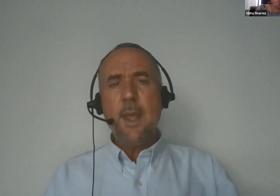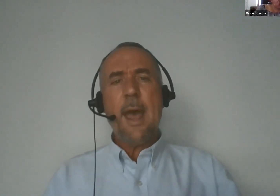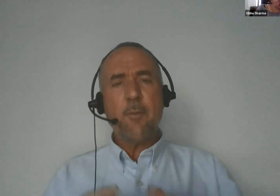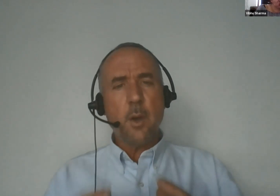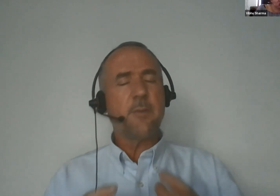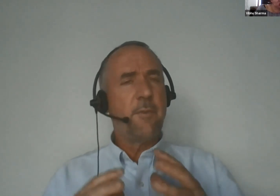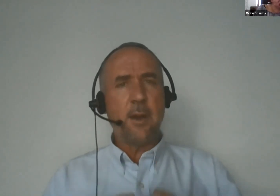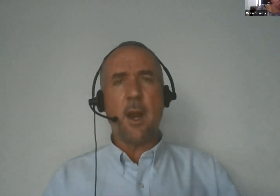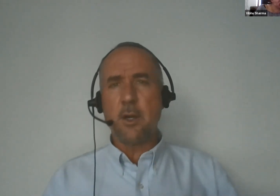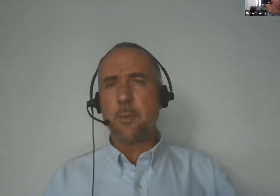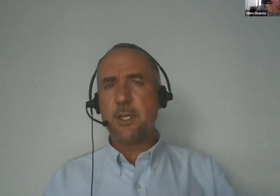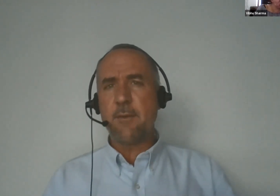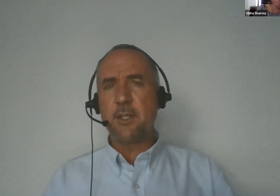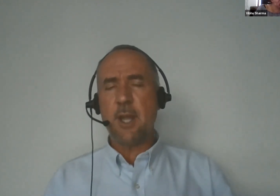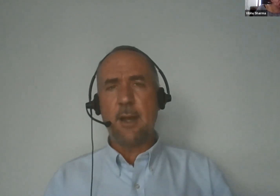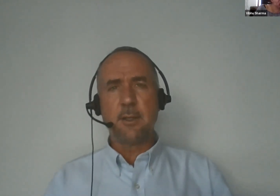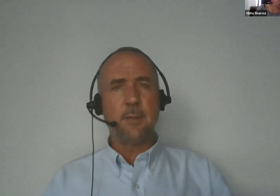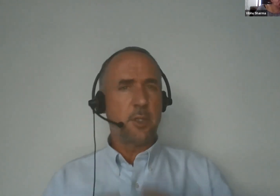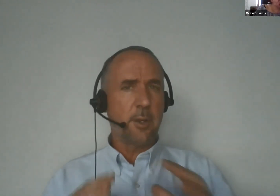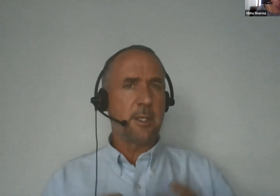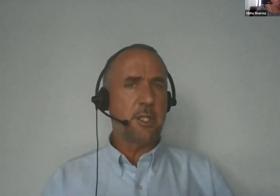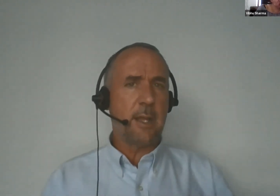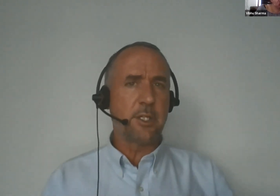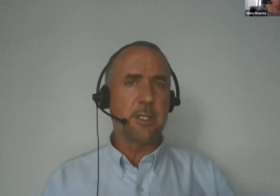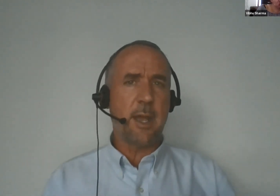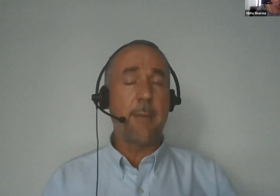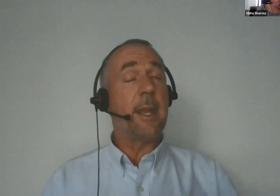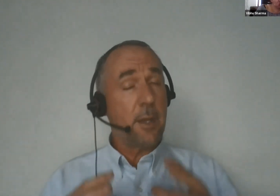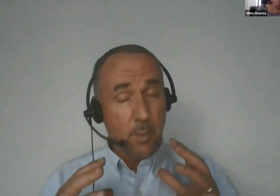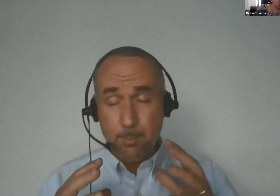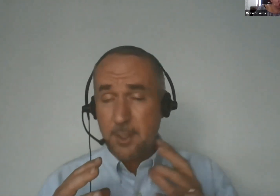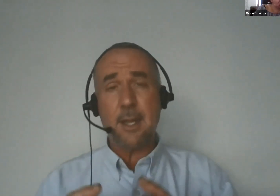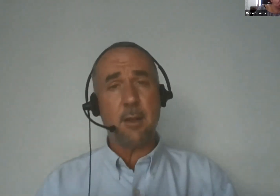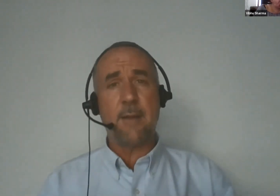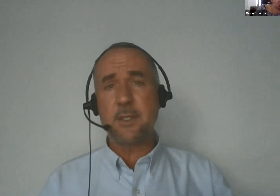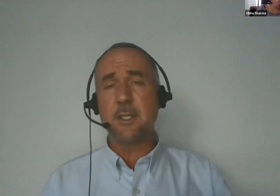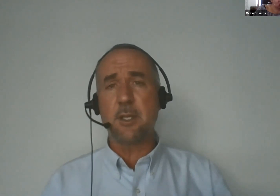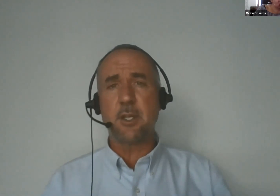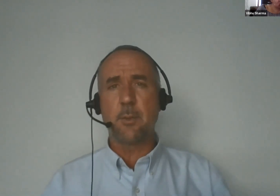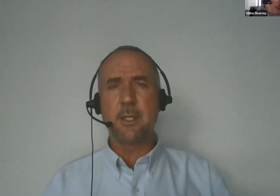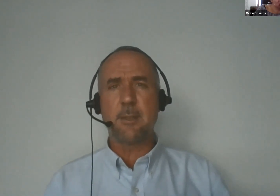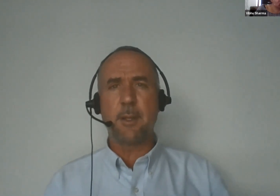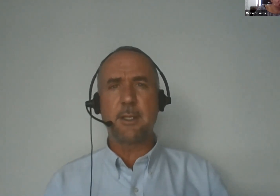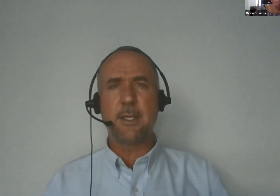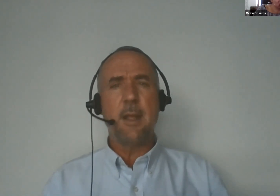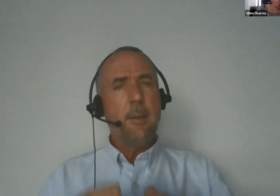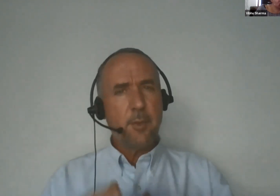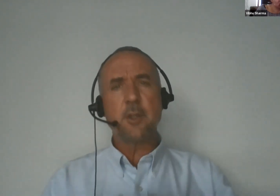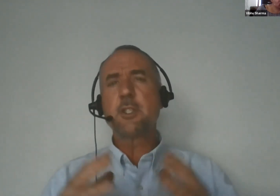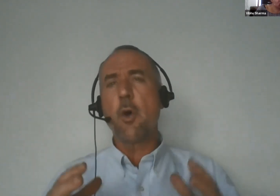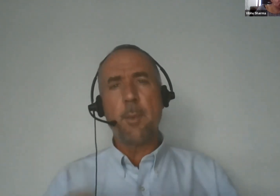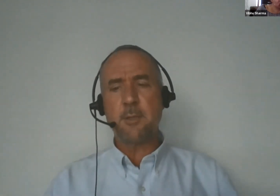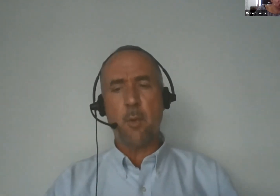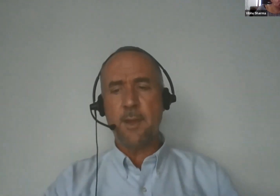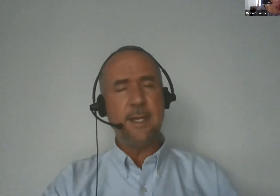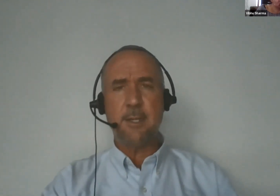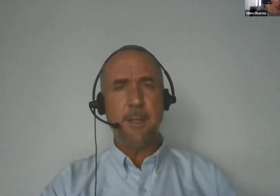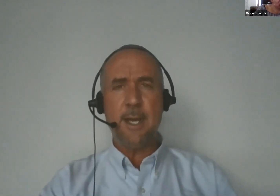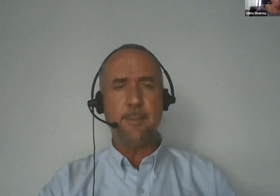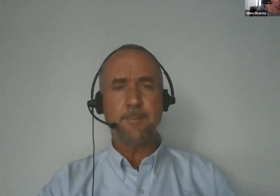We have worked very hard to reach every child during this challenging time, with particular emphasis on children with disabilities but there's so much more than needs to be done.